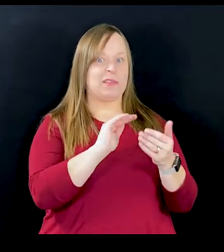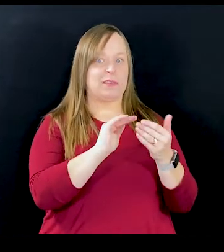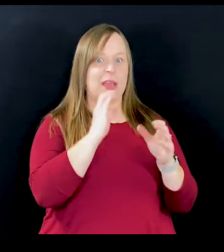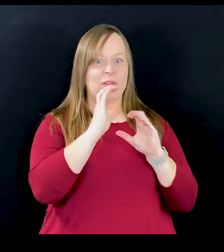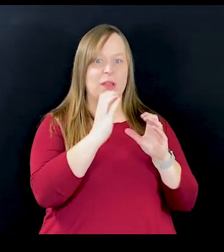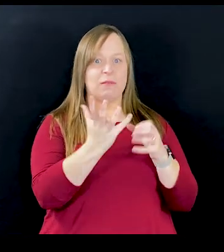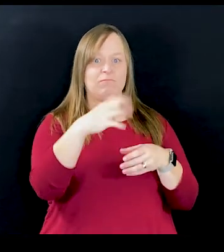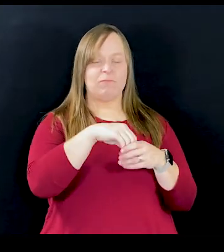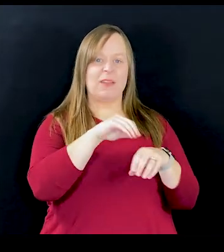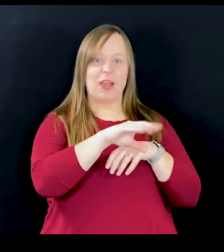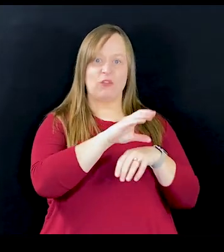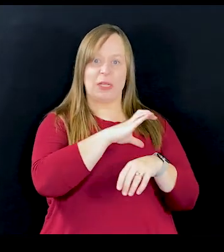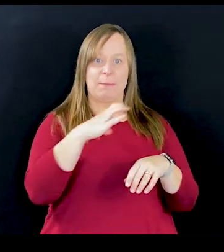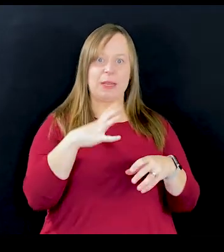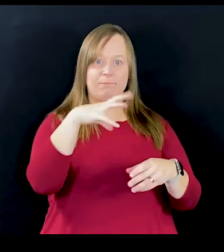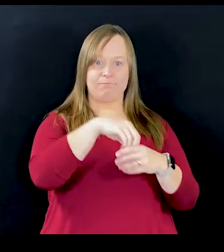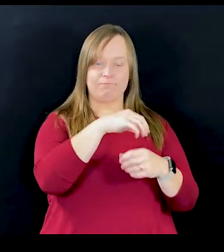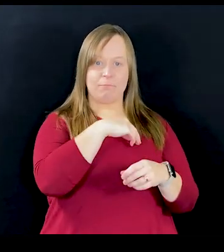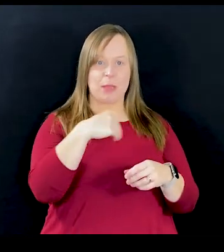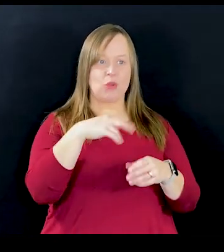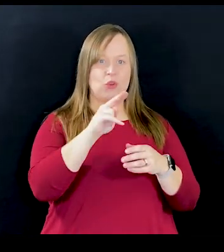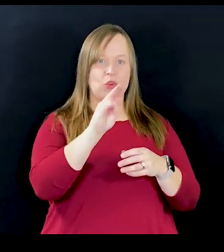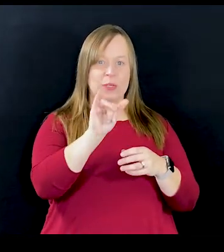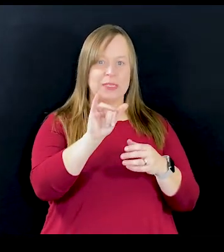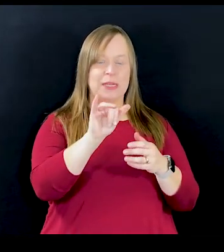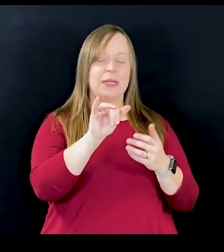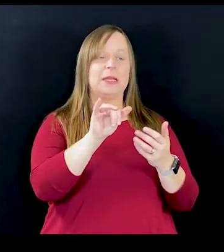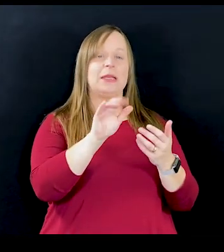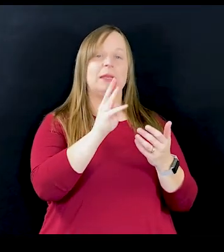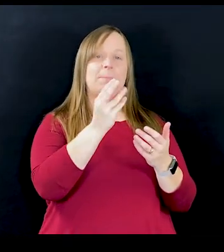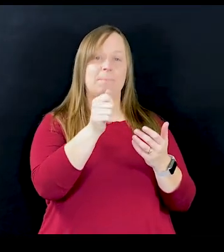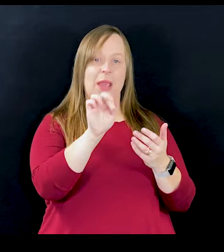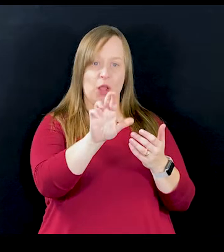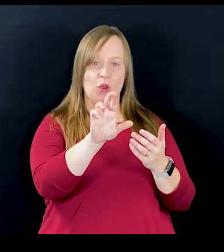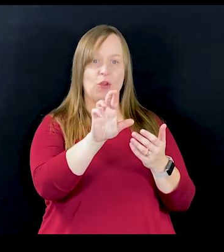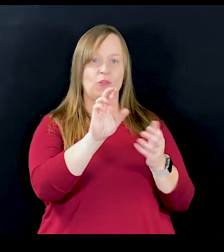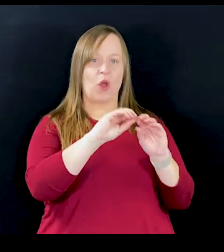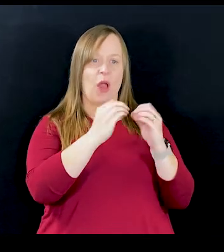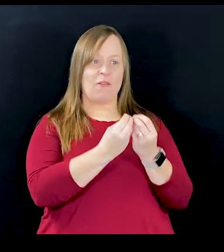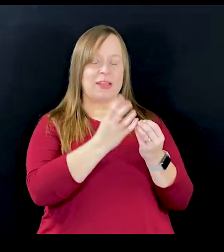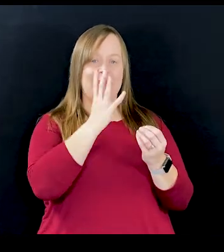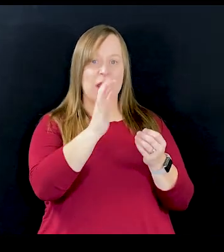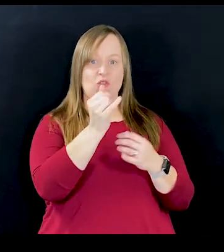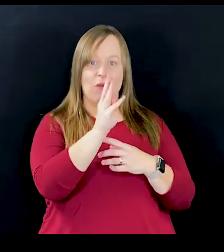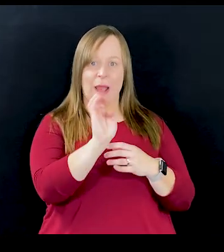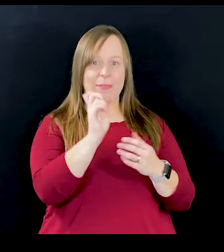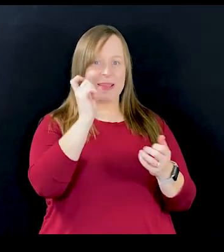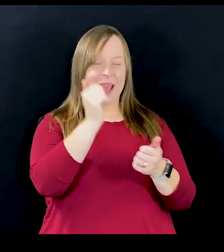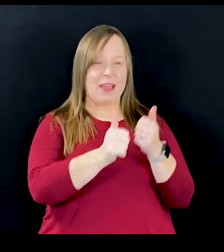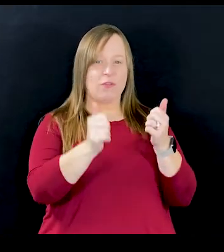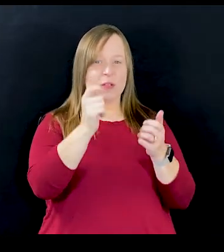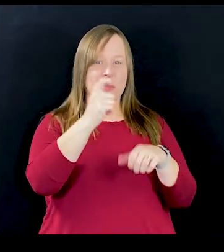I'm a member of the advisory committee to the New York City mayor's office of prevention of hate crimes. And we get notices every time that there